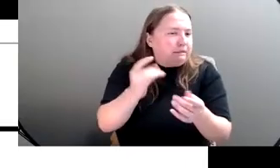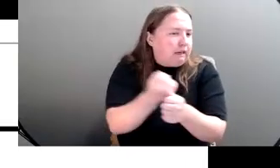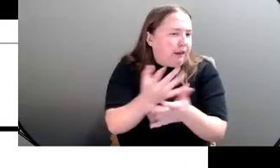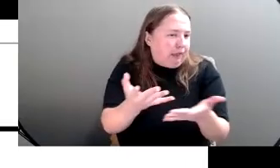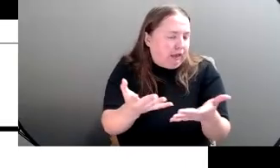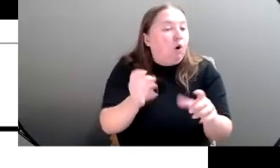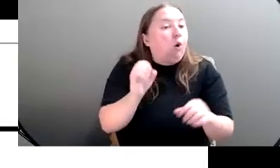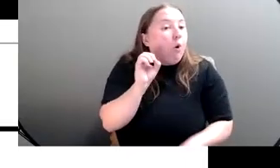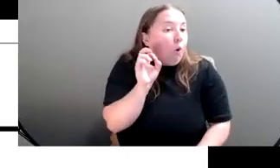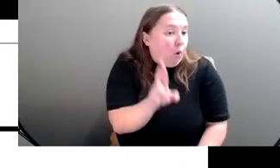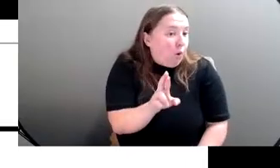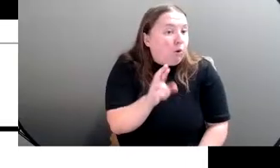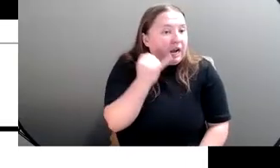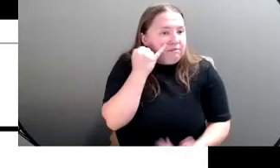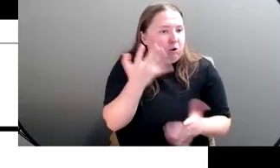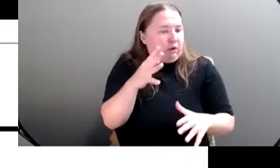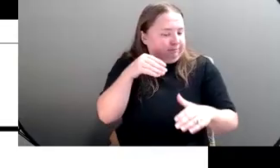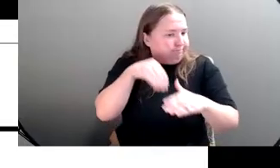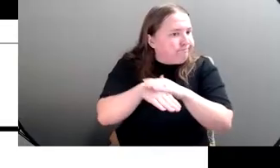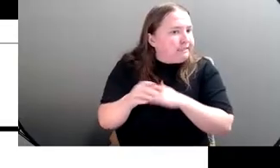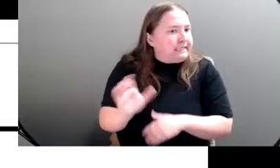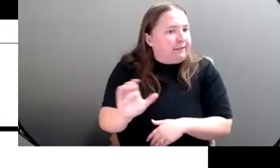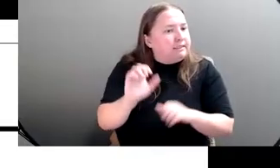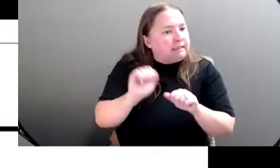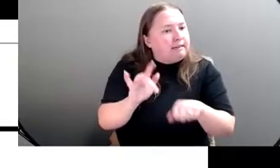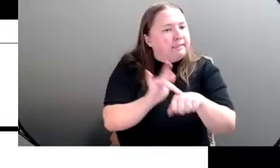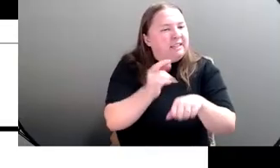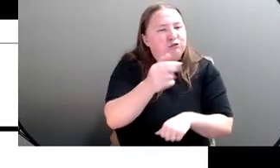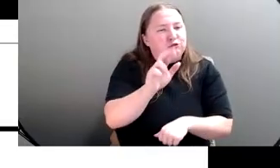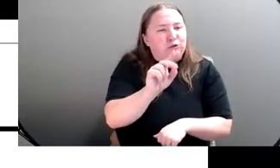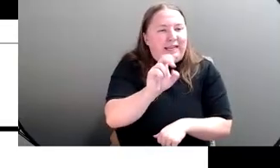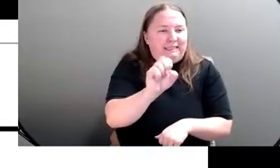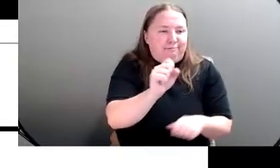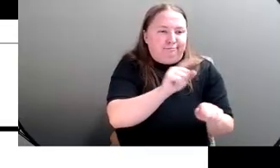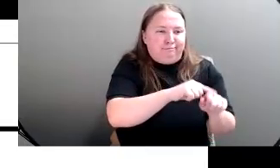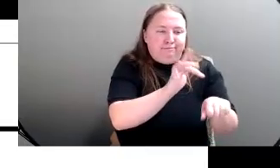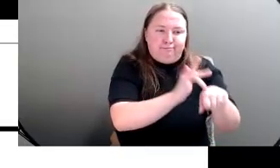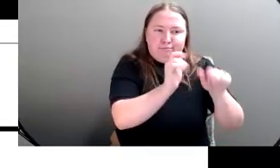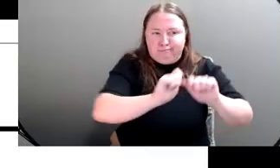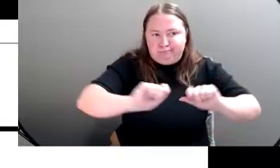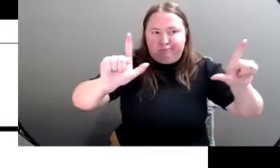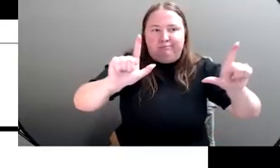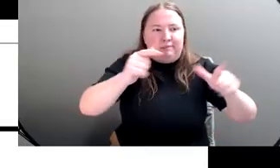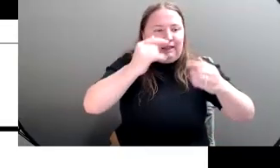Or if they're already in Canvas, they can always click on their grades and it'll list all of your assignments